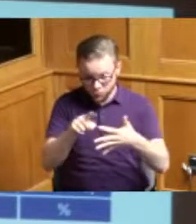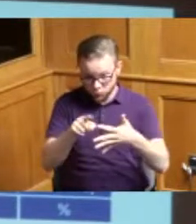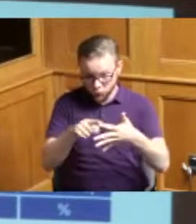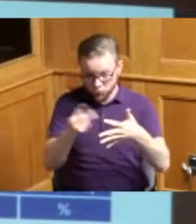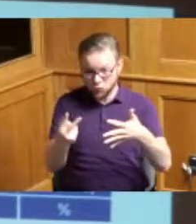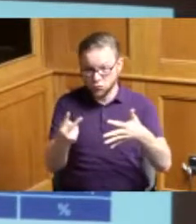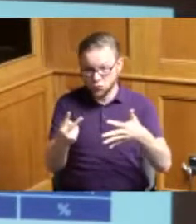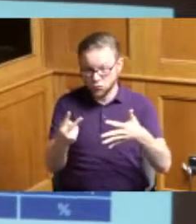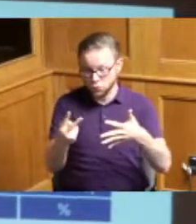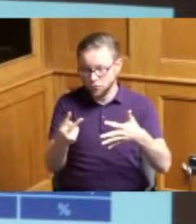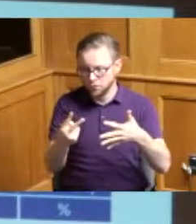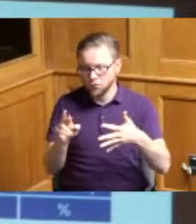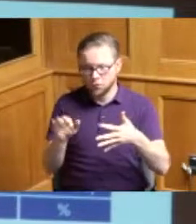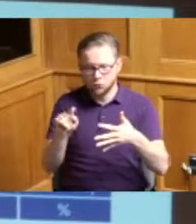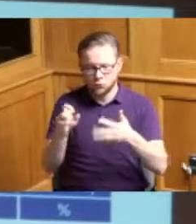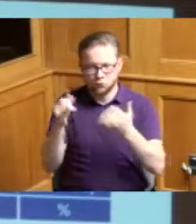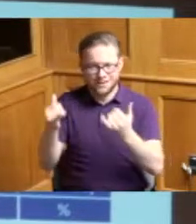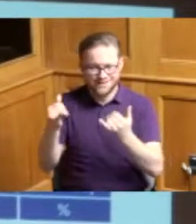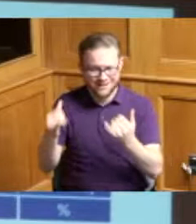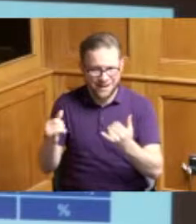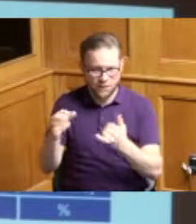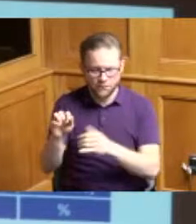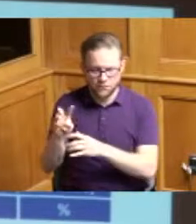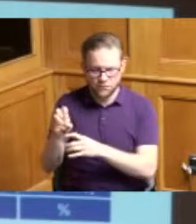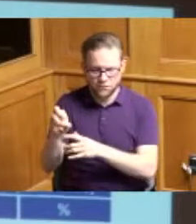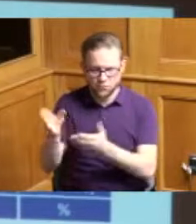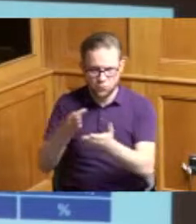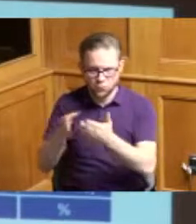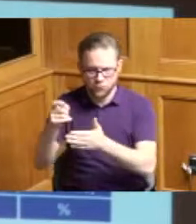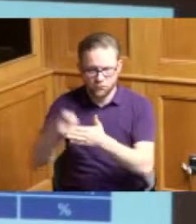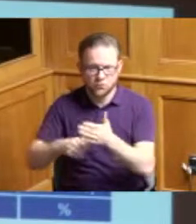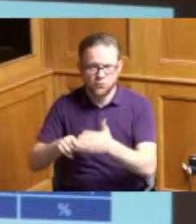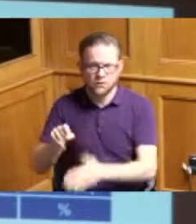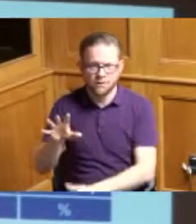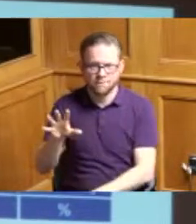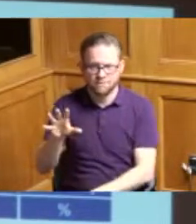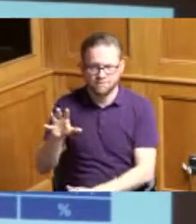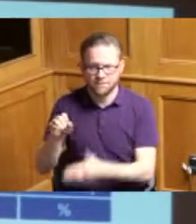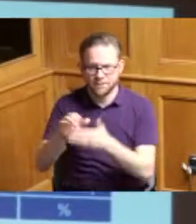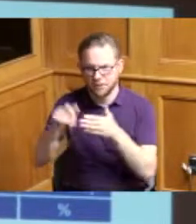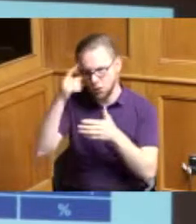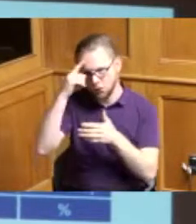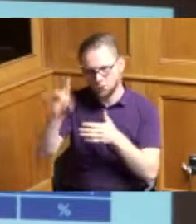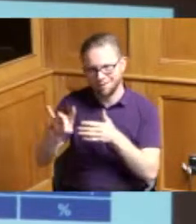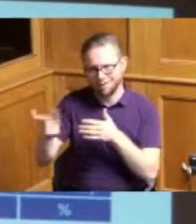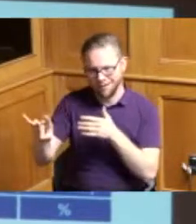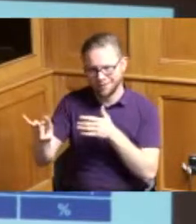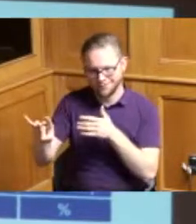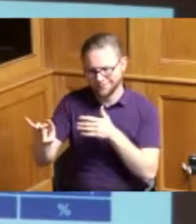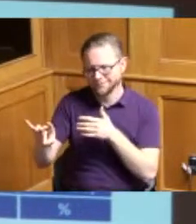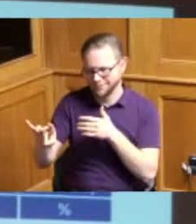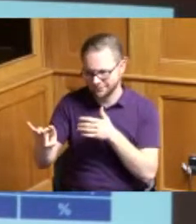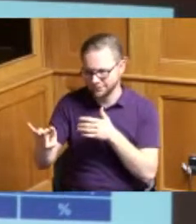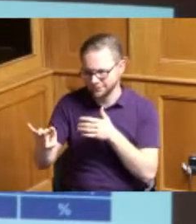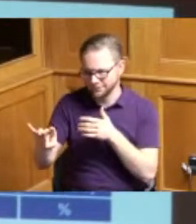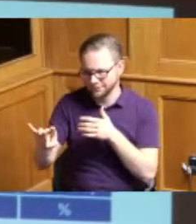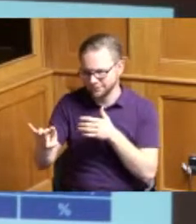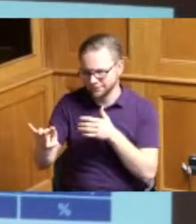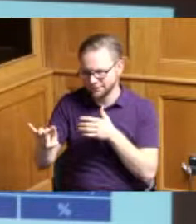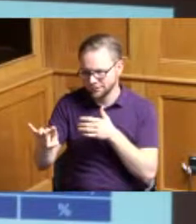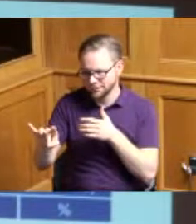are just the sewage service charge only that's 50 and 88 cents but under this potential new wet